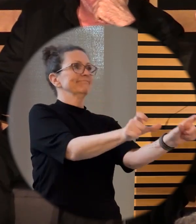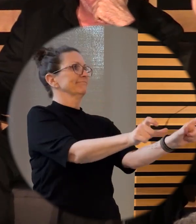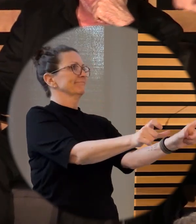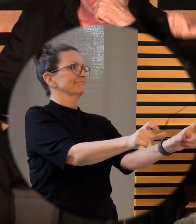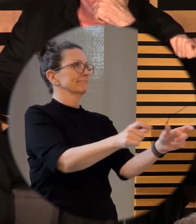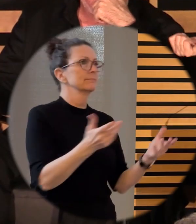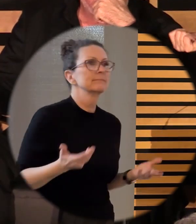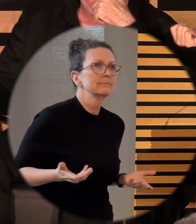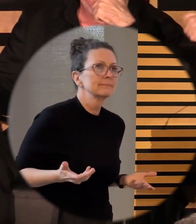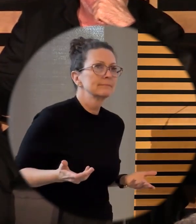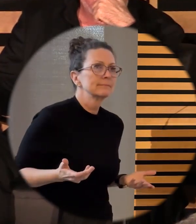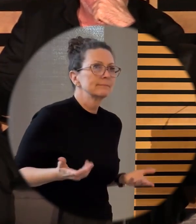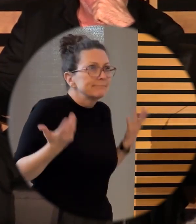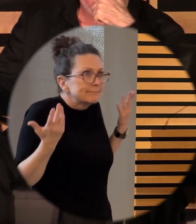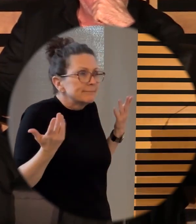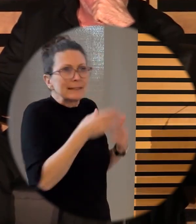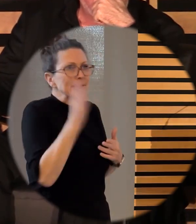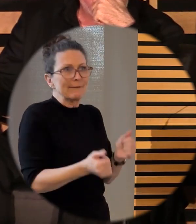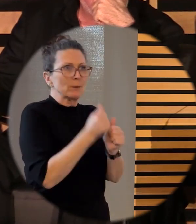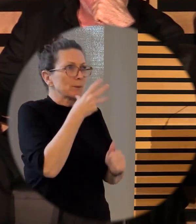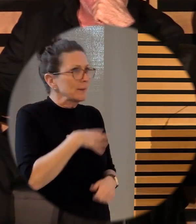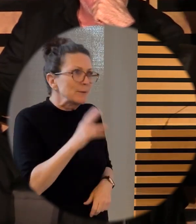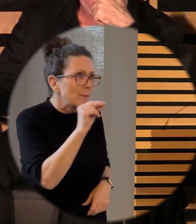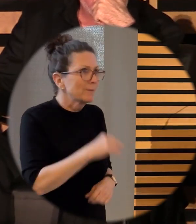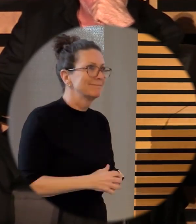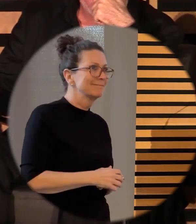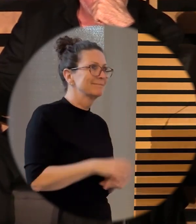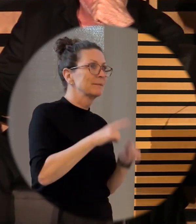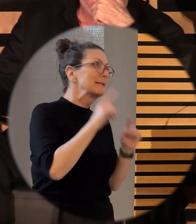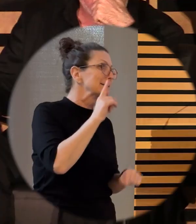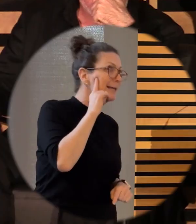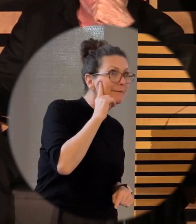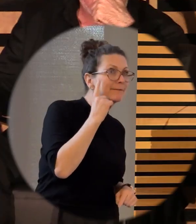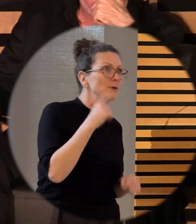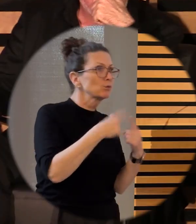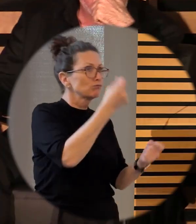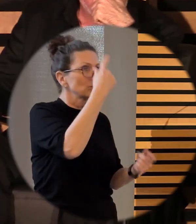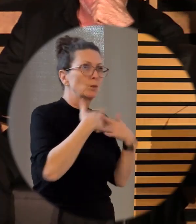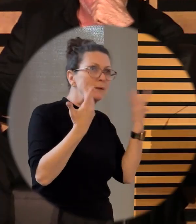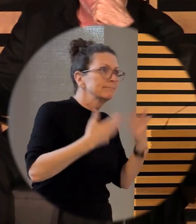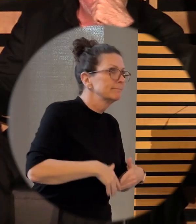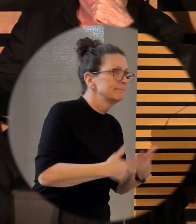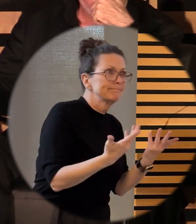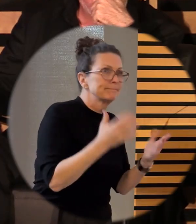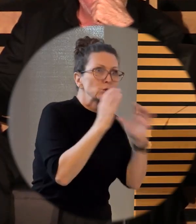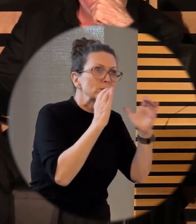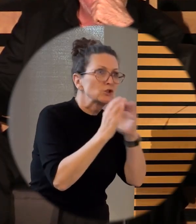of braille menus or um the inability for someone who is deaf to understand what's going on around